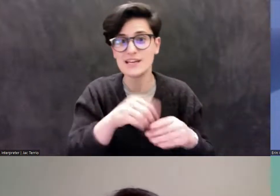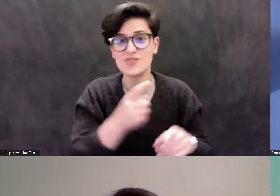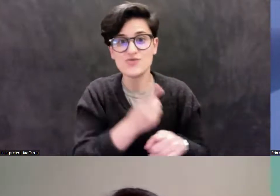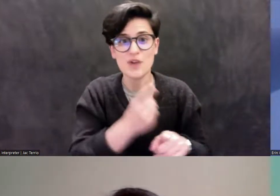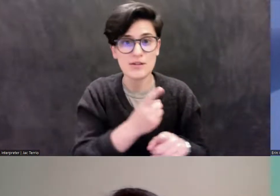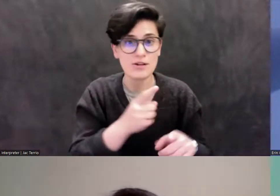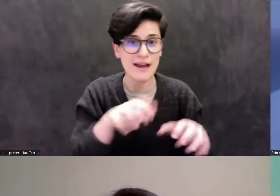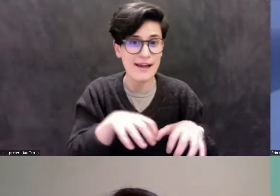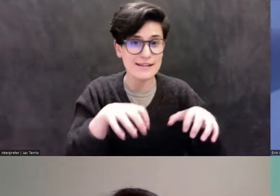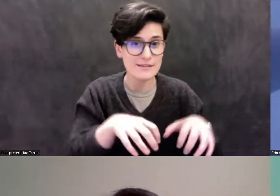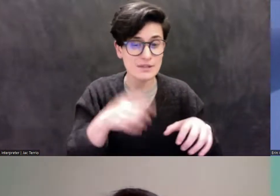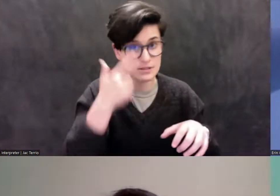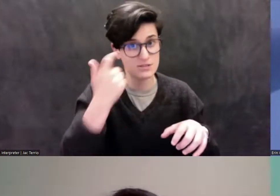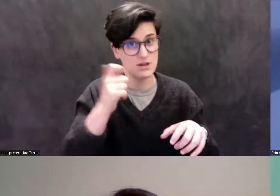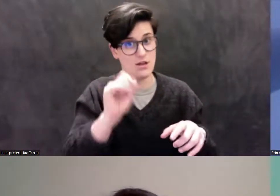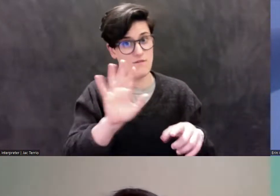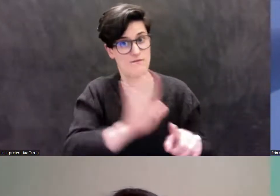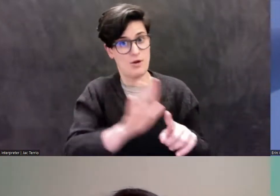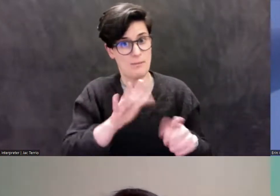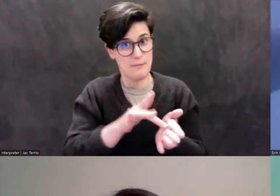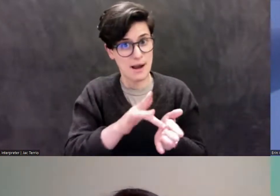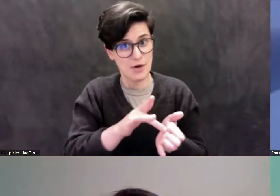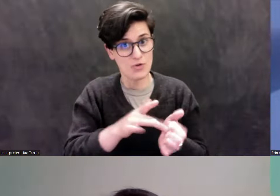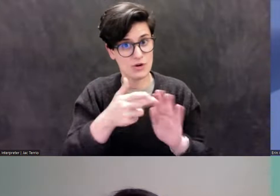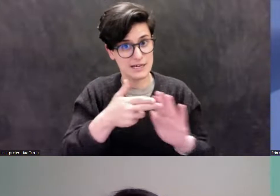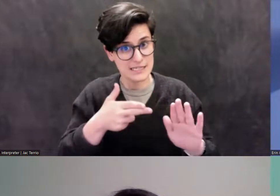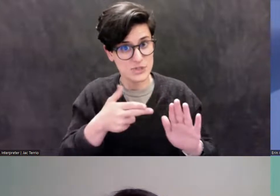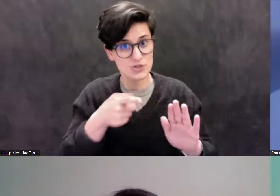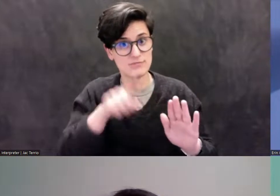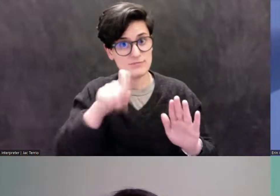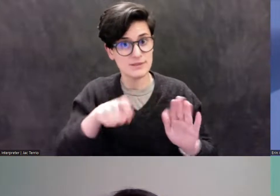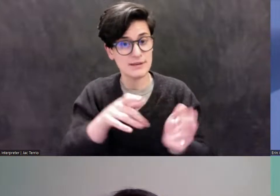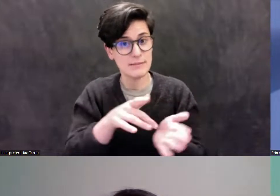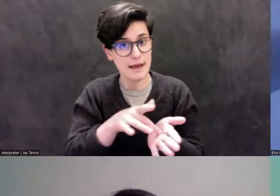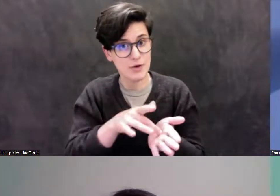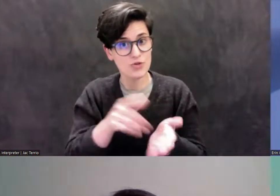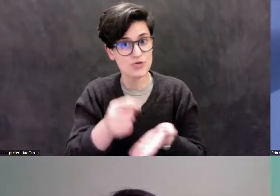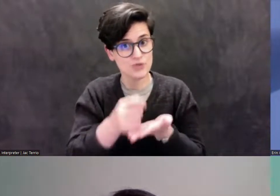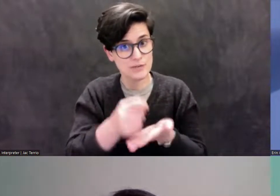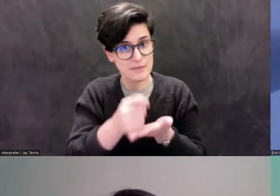condition, where they need medical treatment, you can apply for Fmla to your employer and